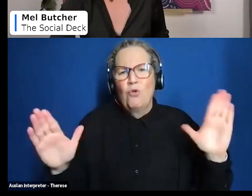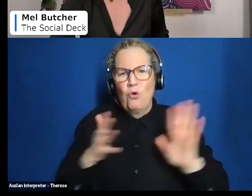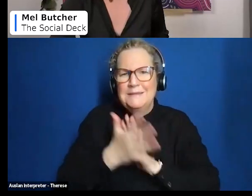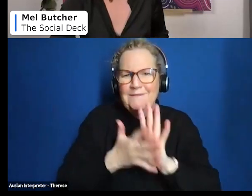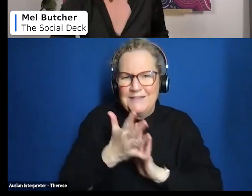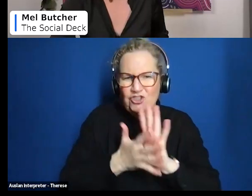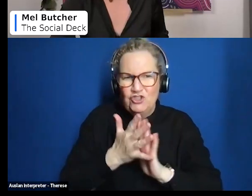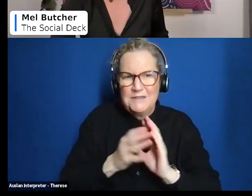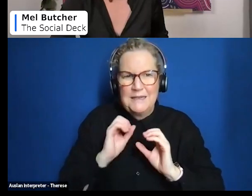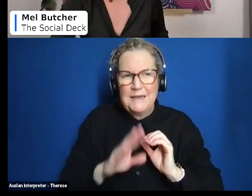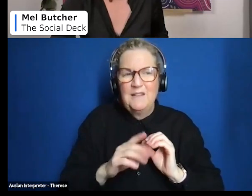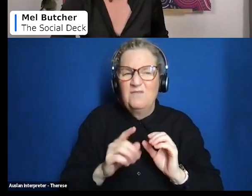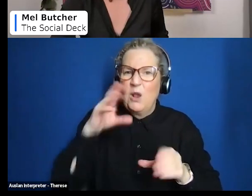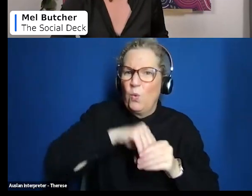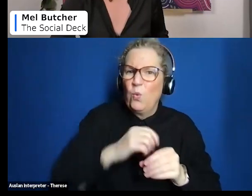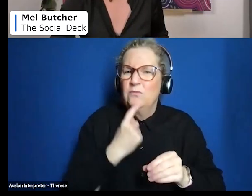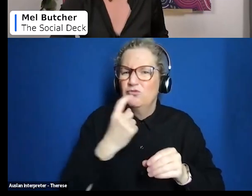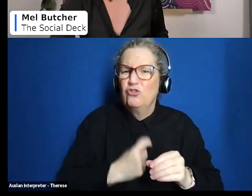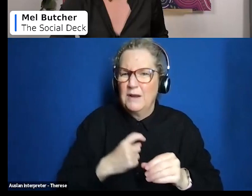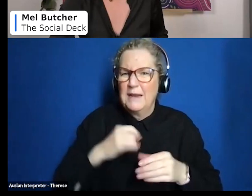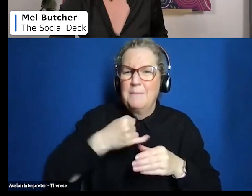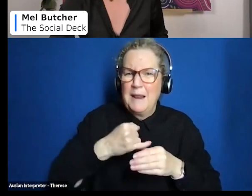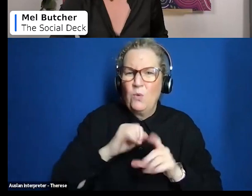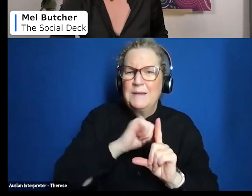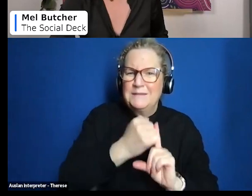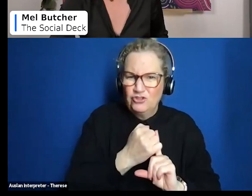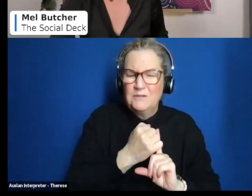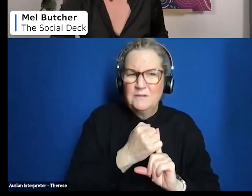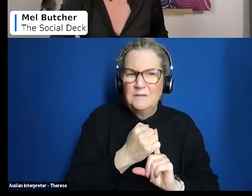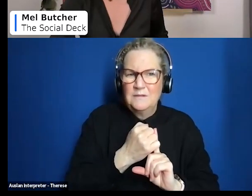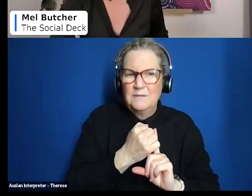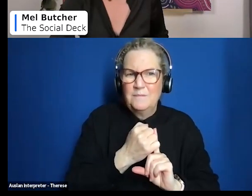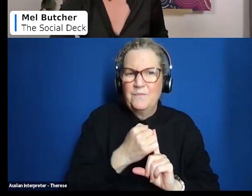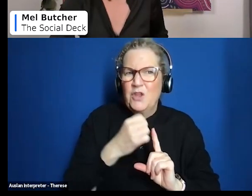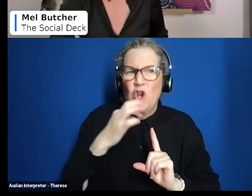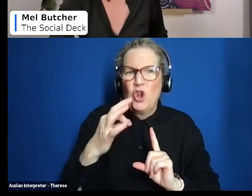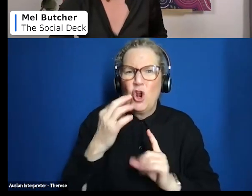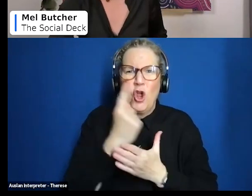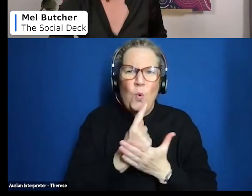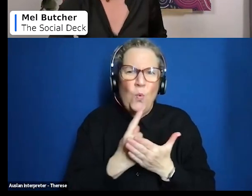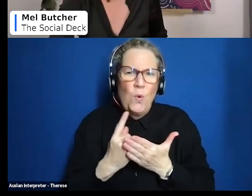as chronic medical conditions and would by no means be isolated just to people who are presently participants